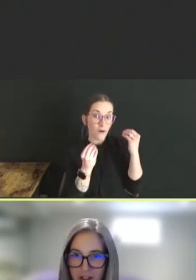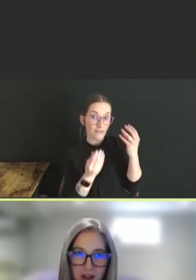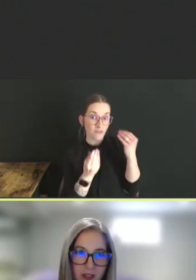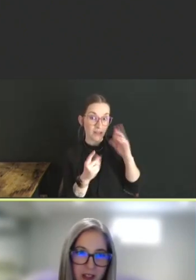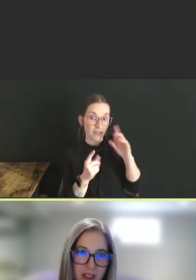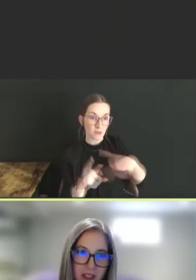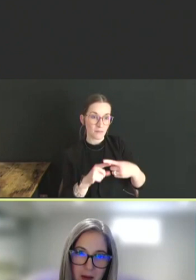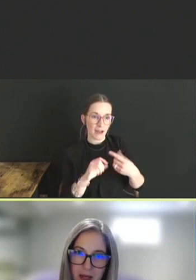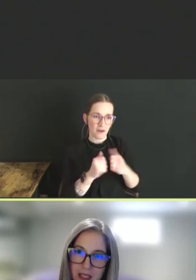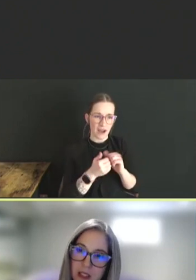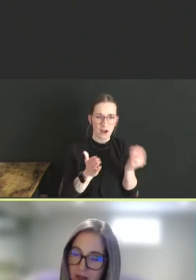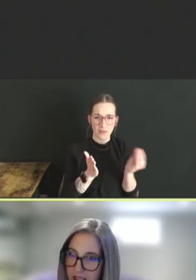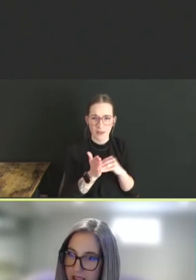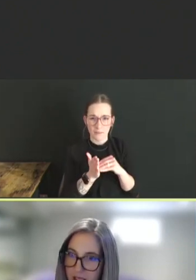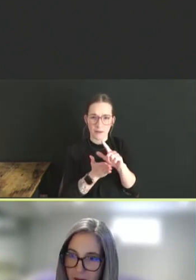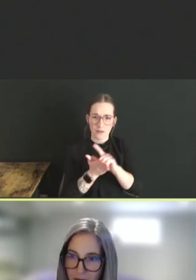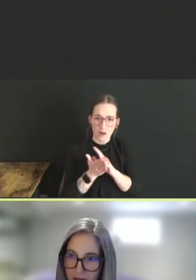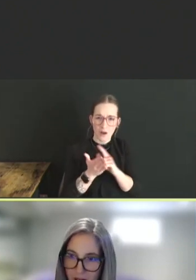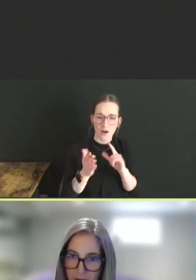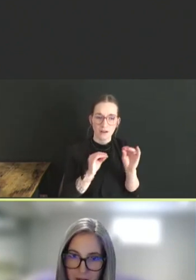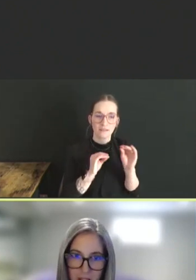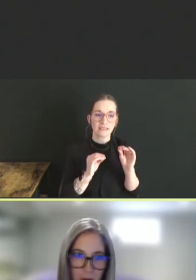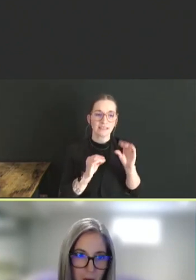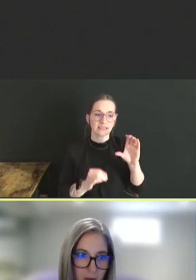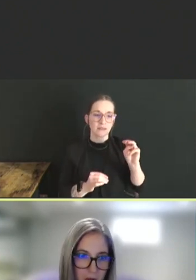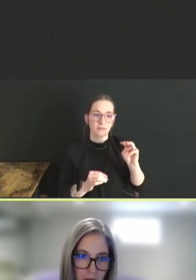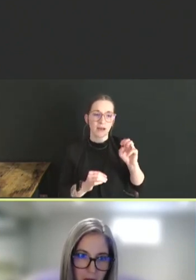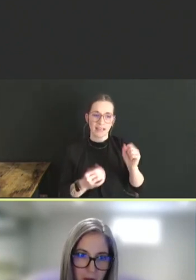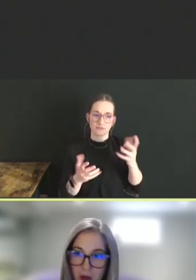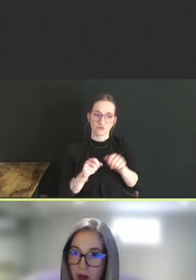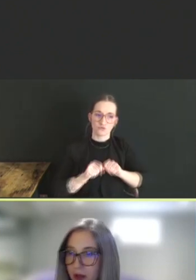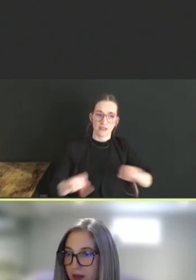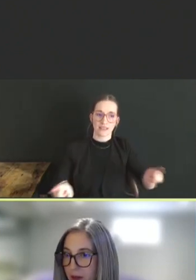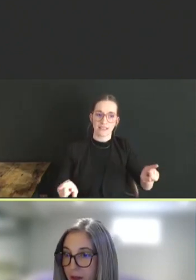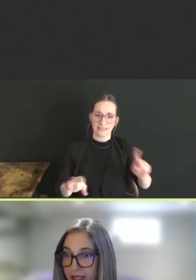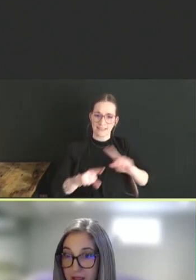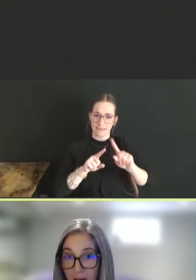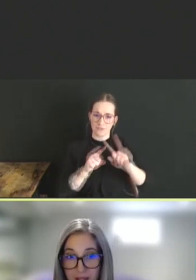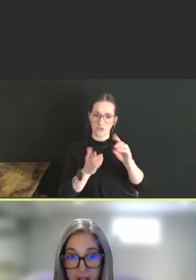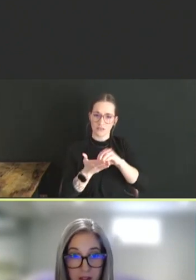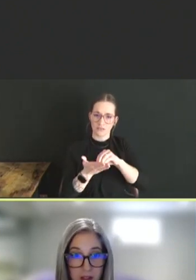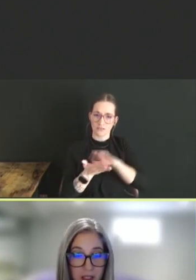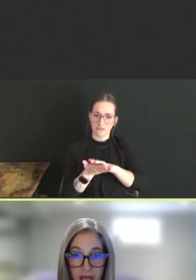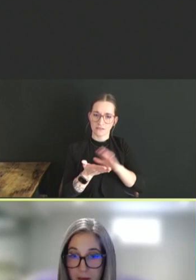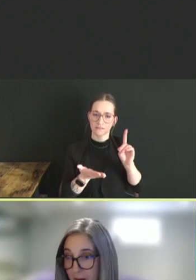around this, CMS has released a number of documents, both to the plan sponsors and public